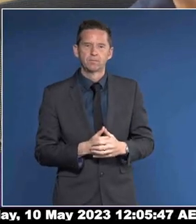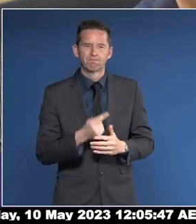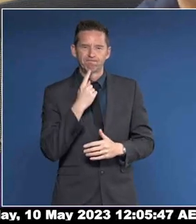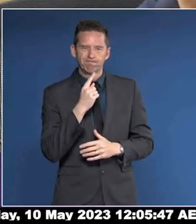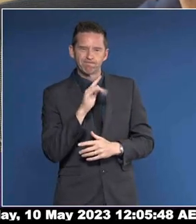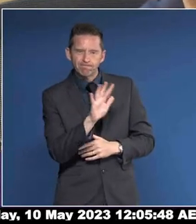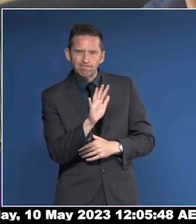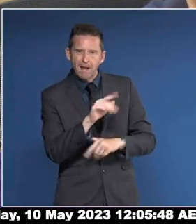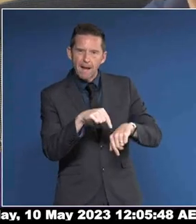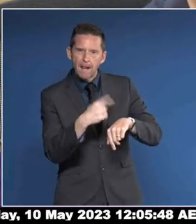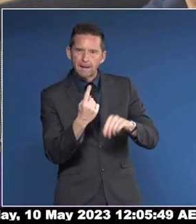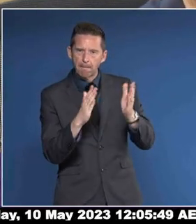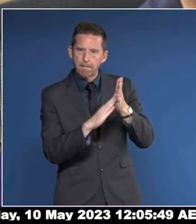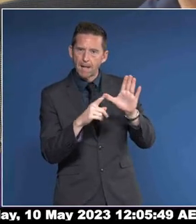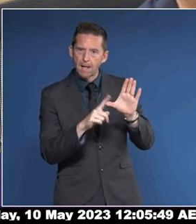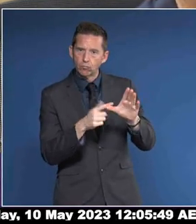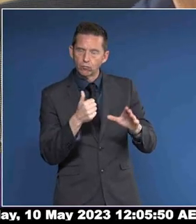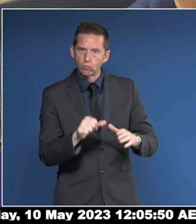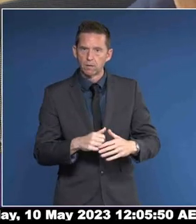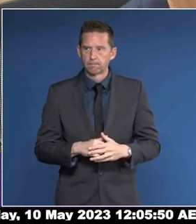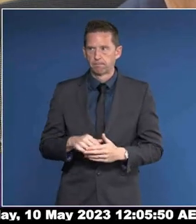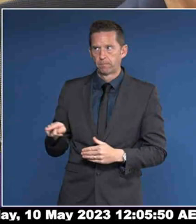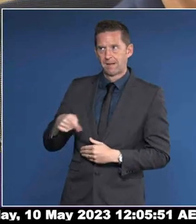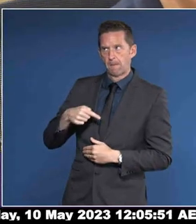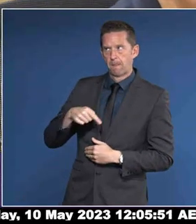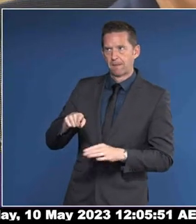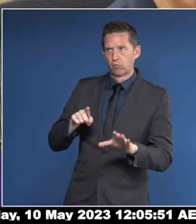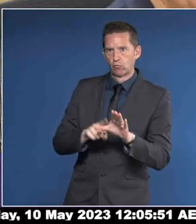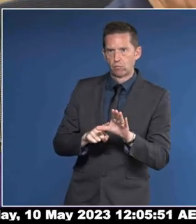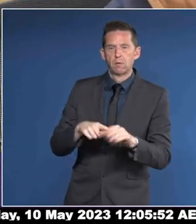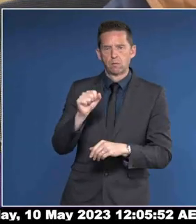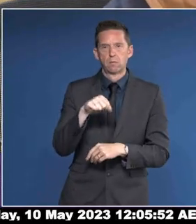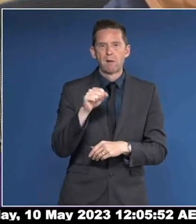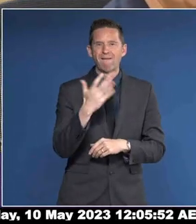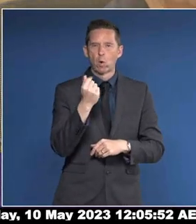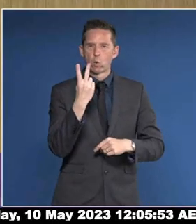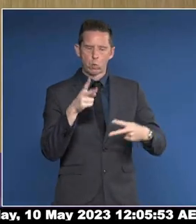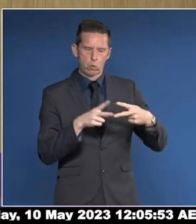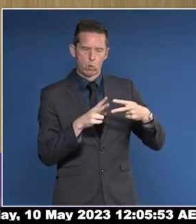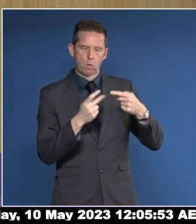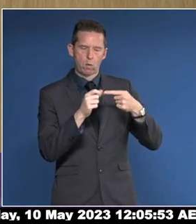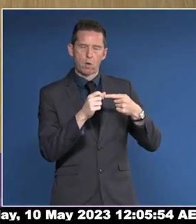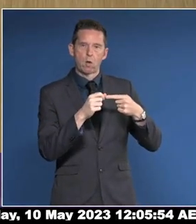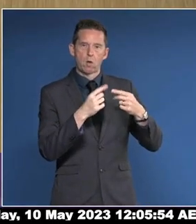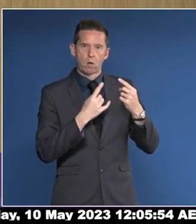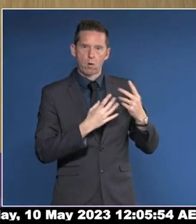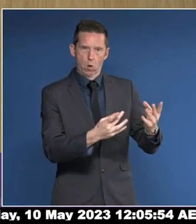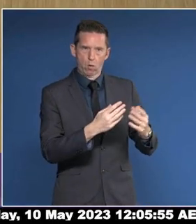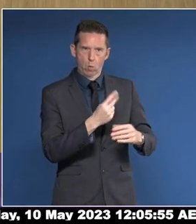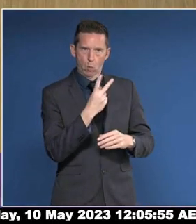is that right? MR CLARK: Of this year. Yes, so there were two timelines, one prepared in 2020 and then an updated version